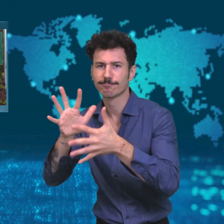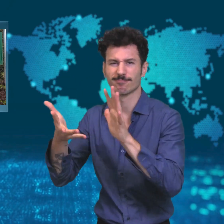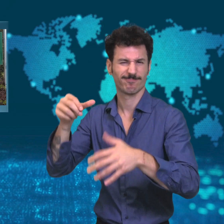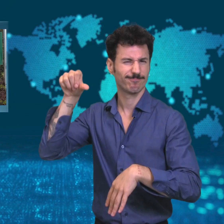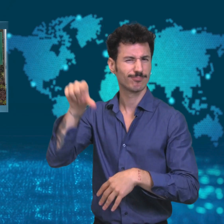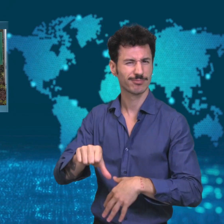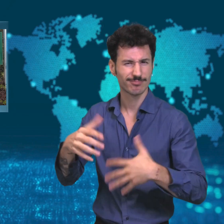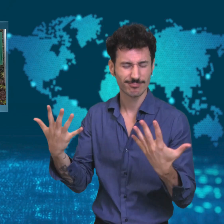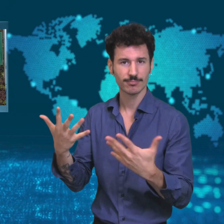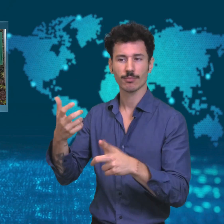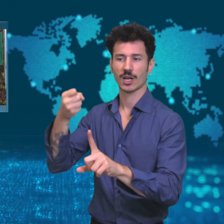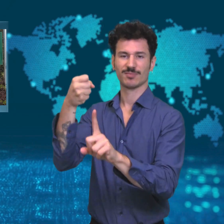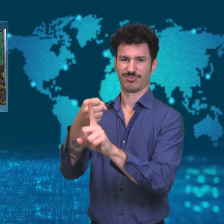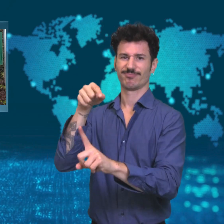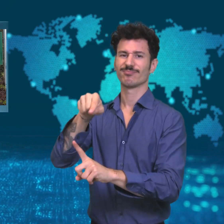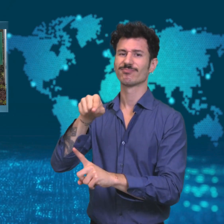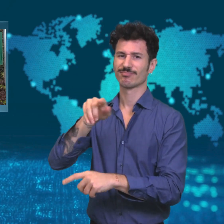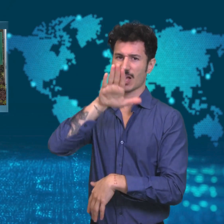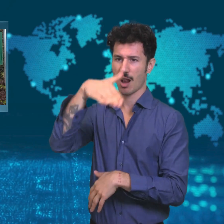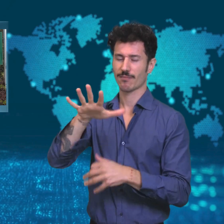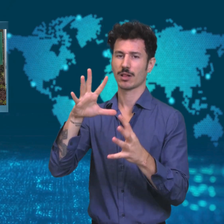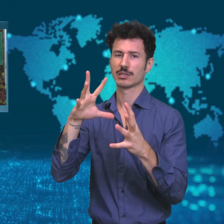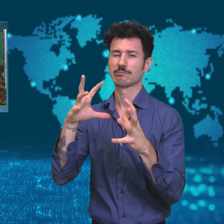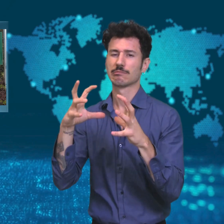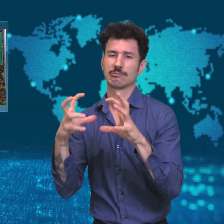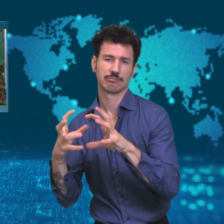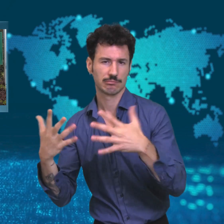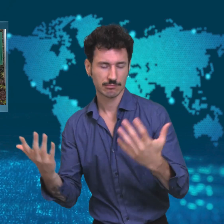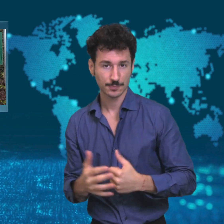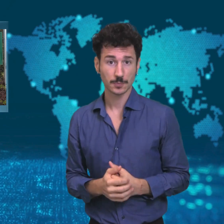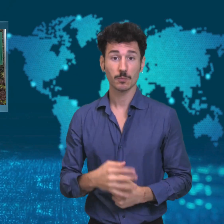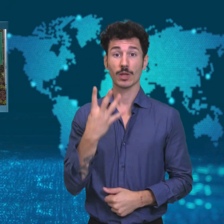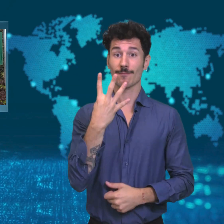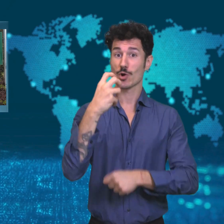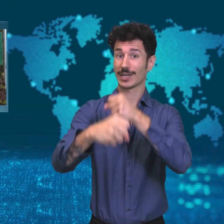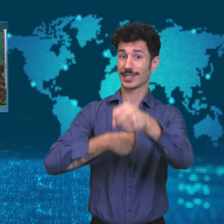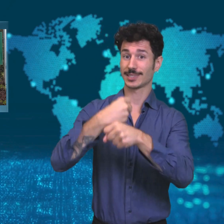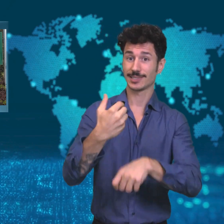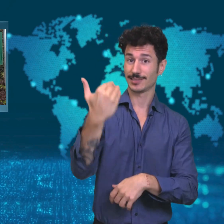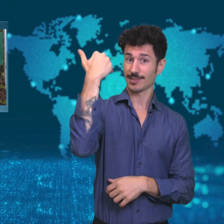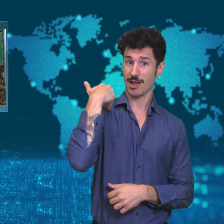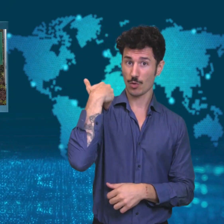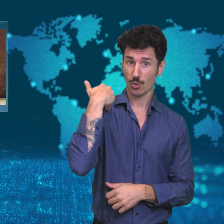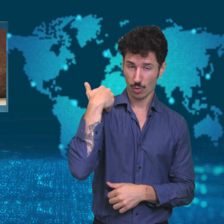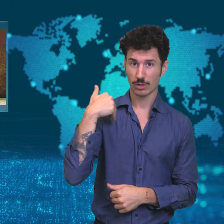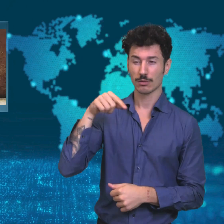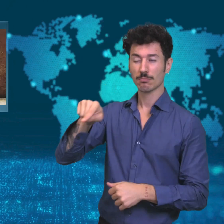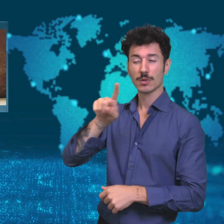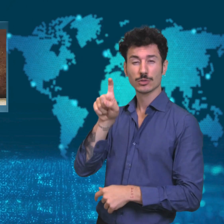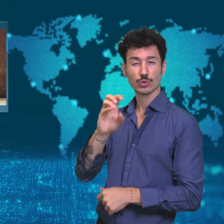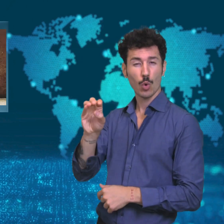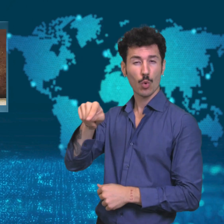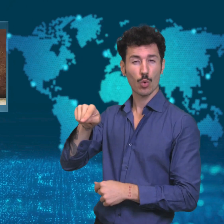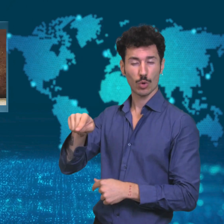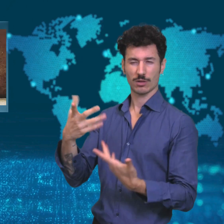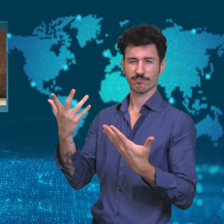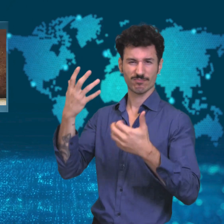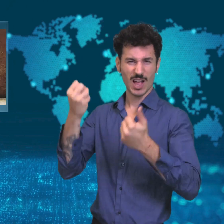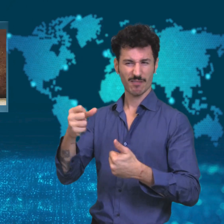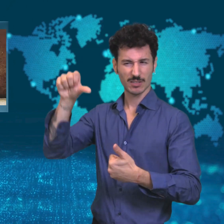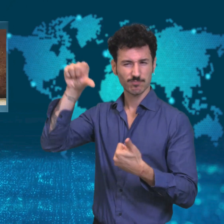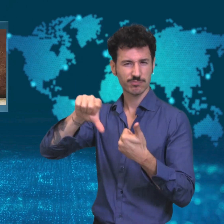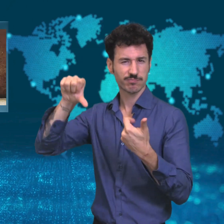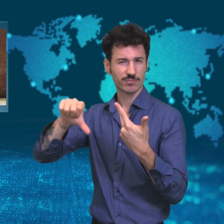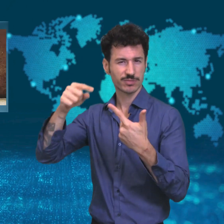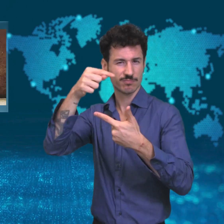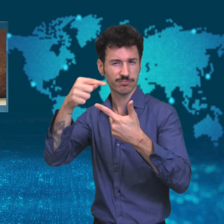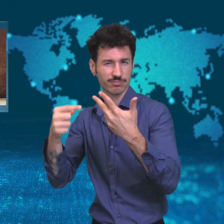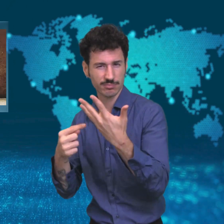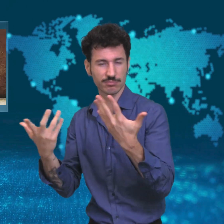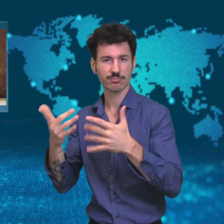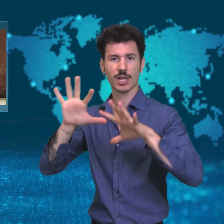Four years ago, the conditions in the zoo attracted the attention of animal activists